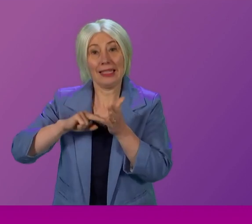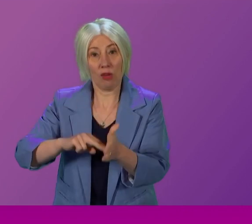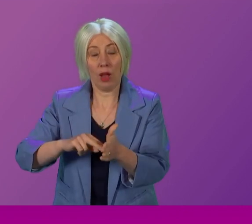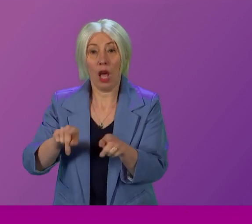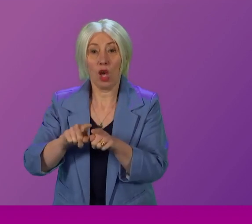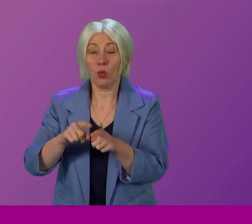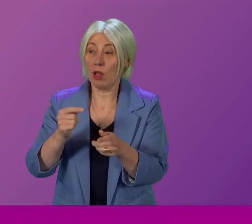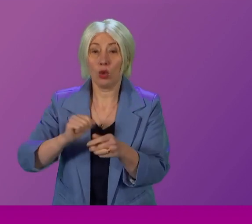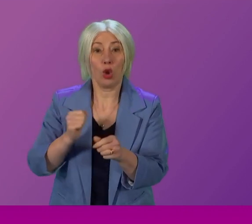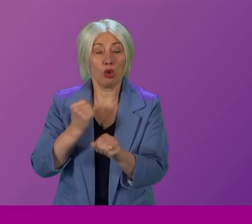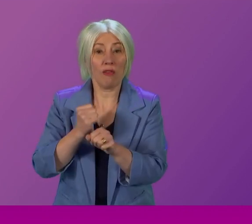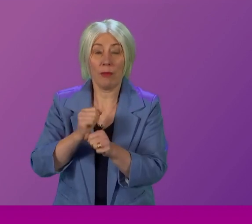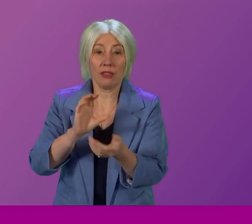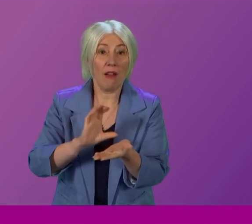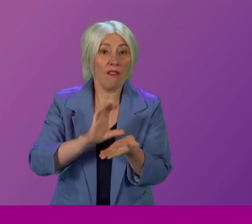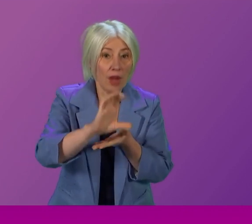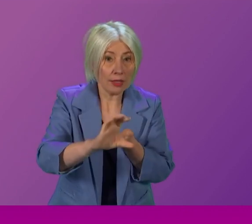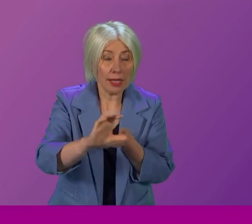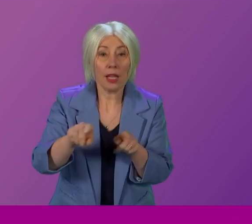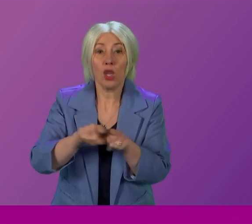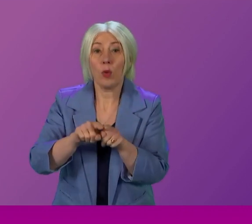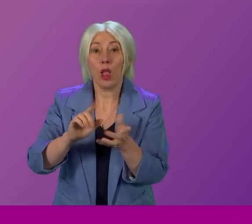and I believe that the United Kingdom Government is providing significant matched funding on all